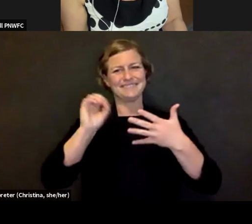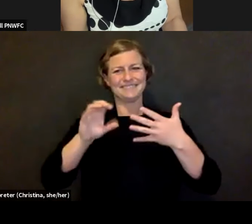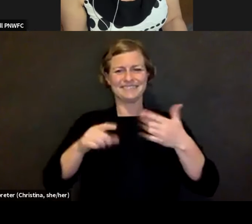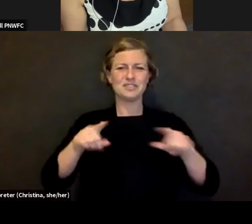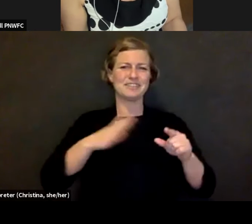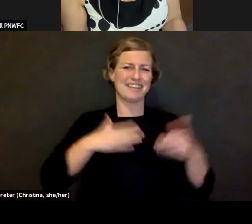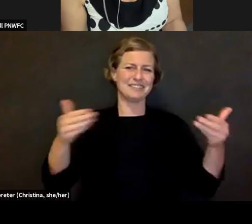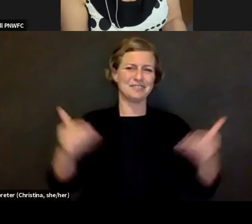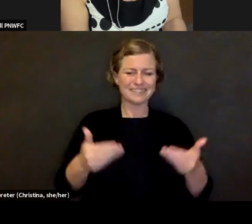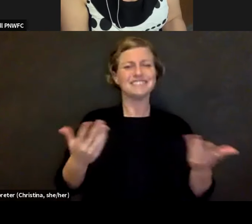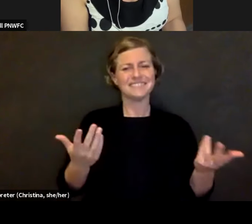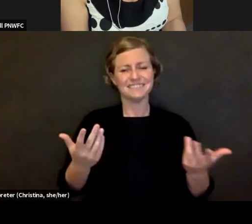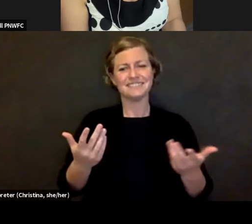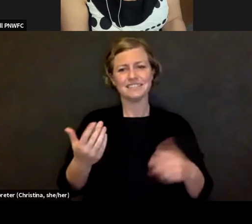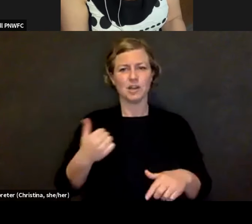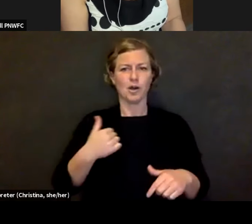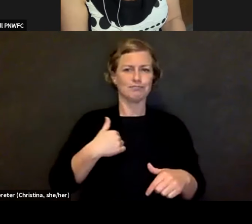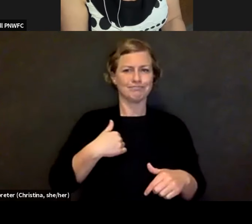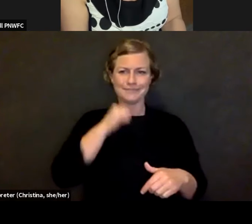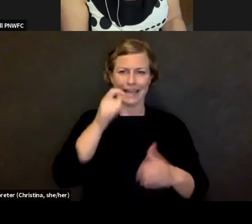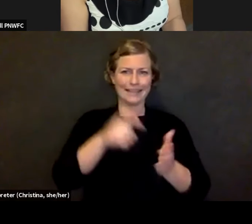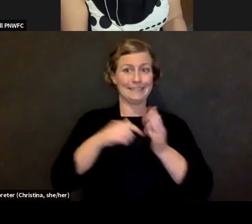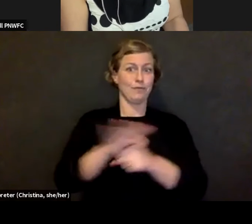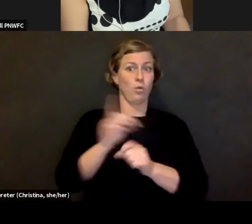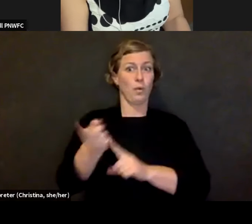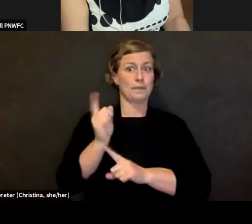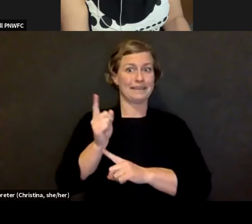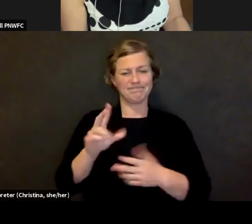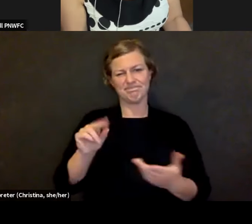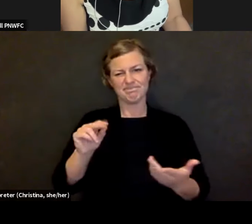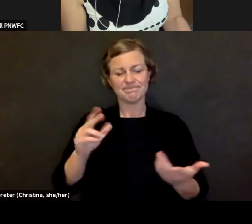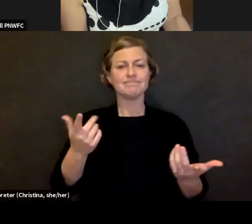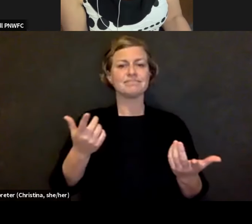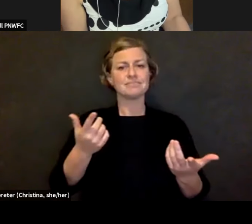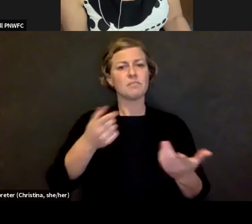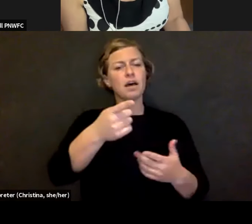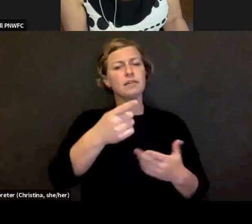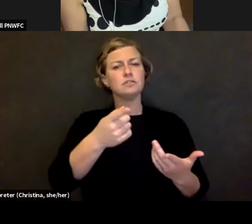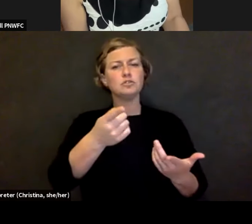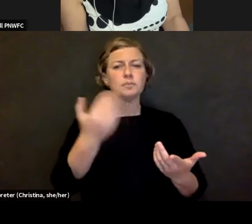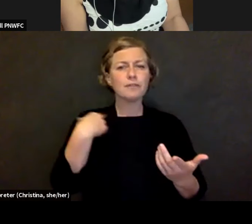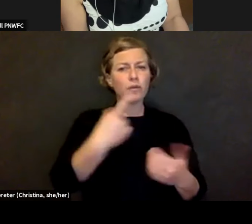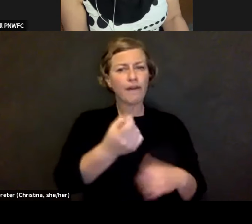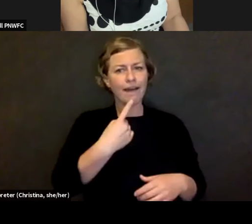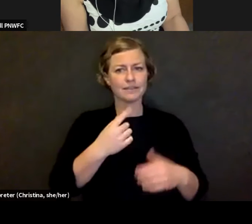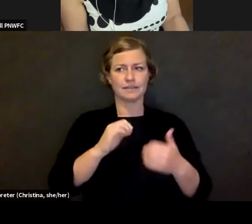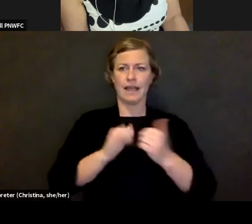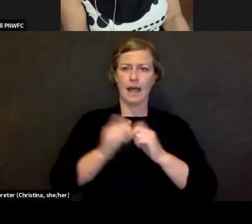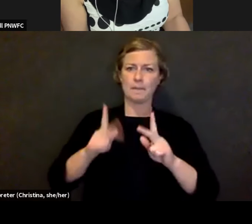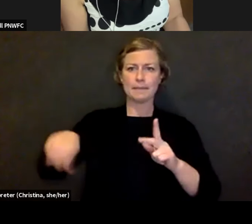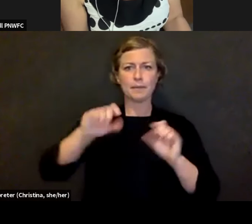with you all. >> Yeah, I mean, I think I went through my checklist during my introduction and so I won't